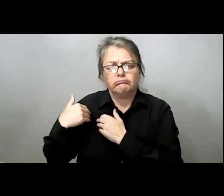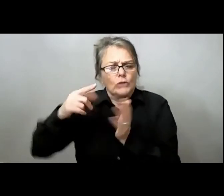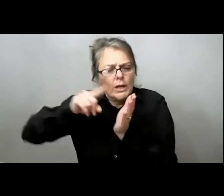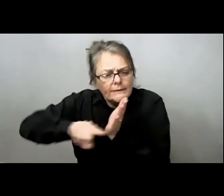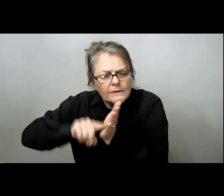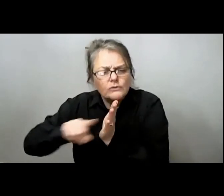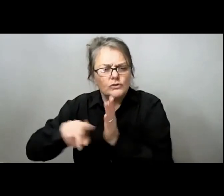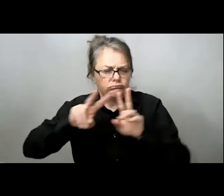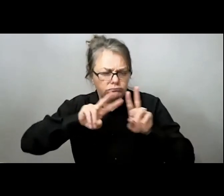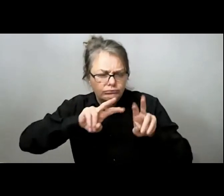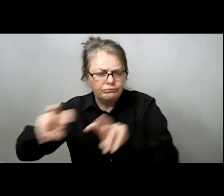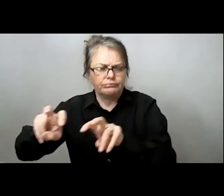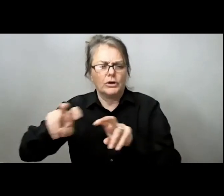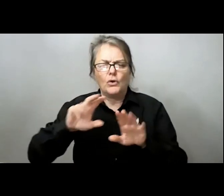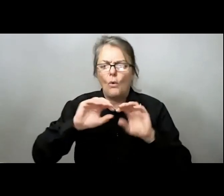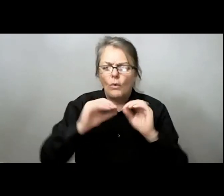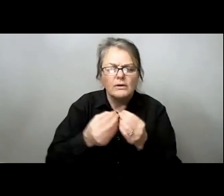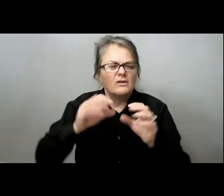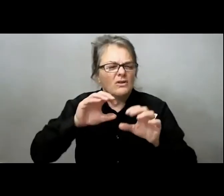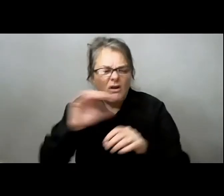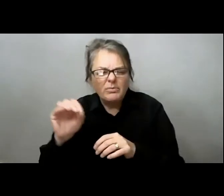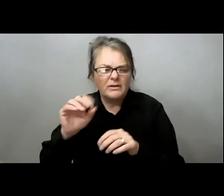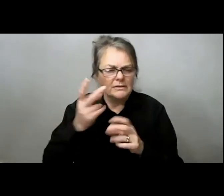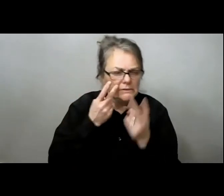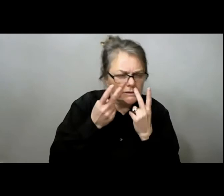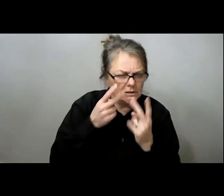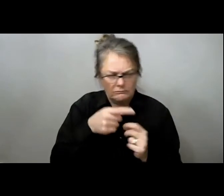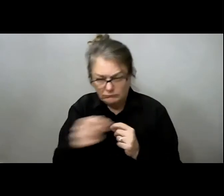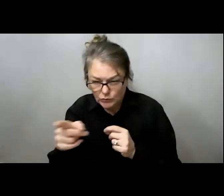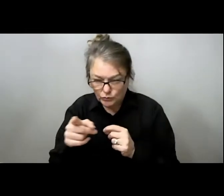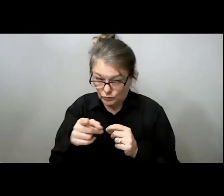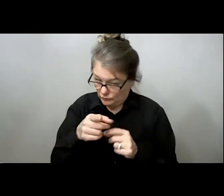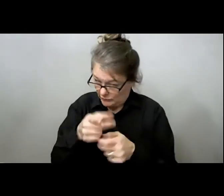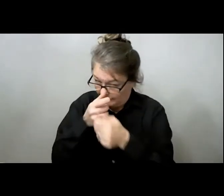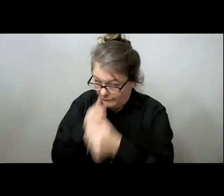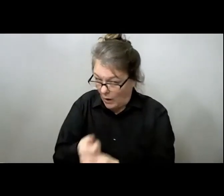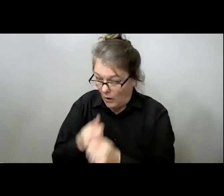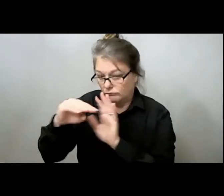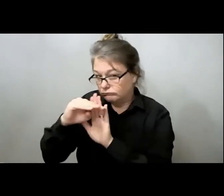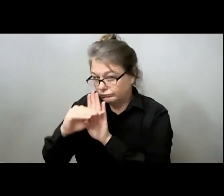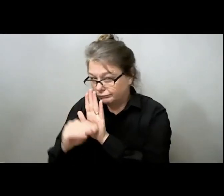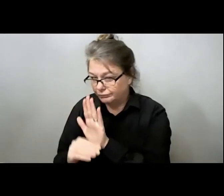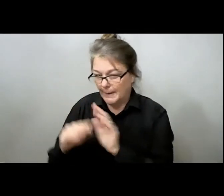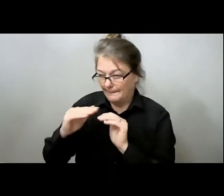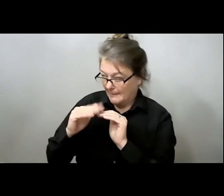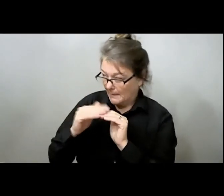ORGANIZATIONS TO DETERMINE WHETHER OR NOT THEY'RE MEETING THE MINIMUM STANDARDS OF